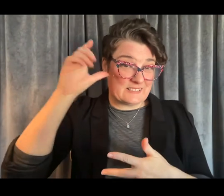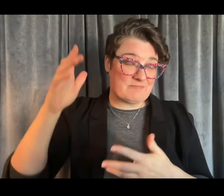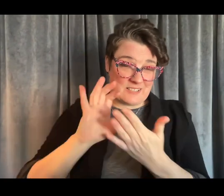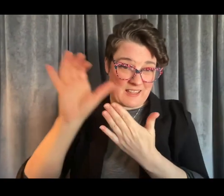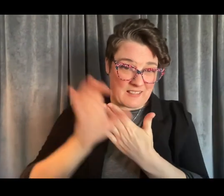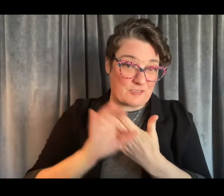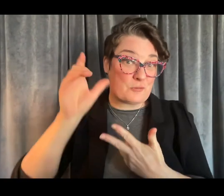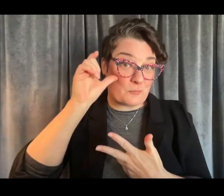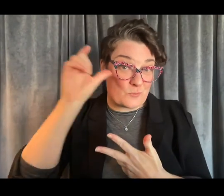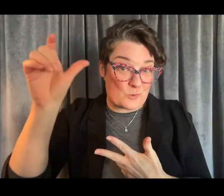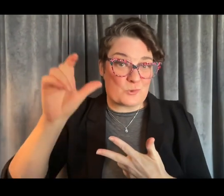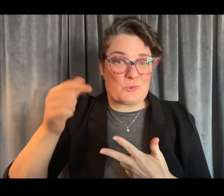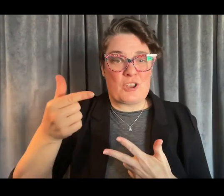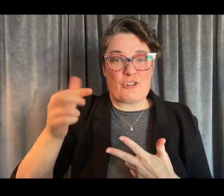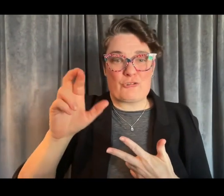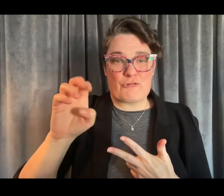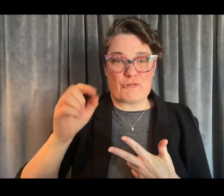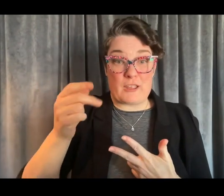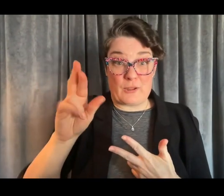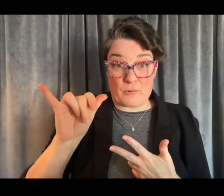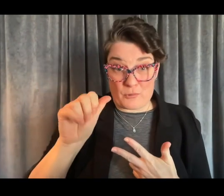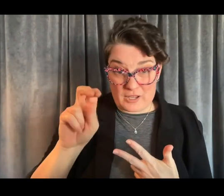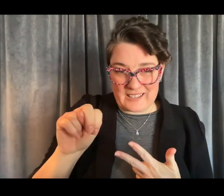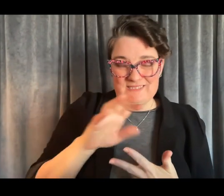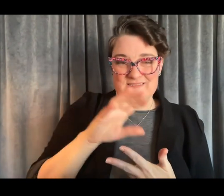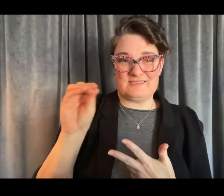This year is called Indwelling Dreams of Olam haBa.